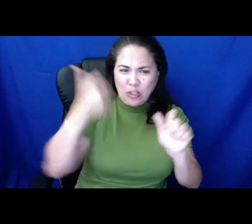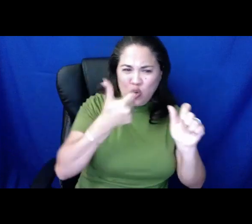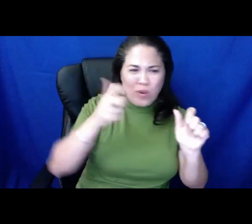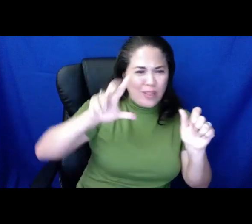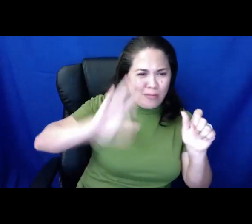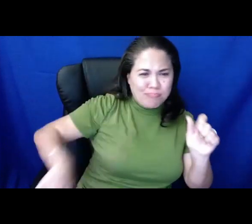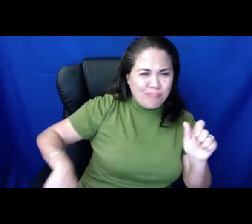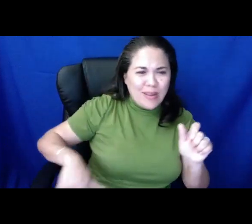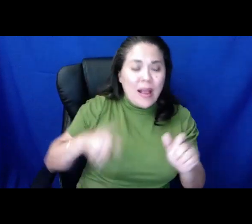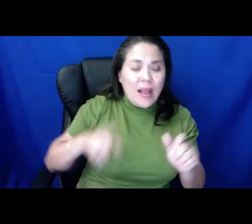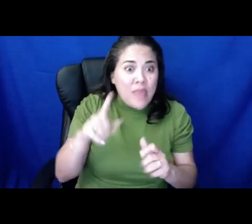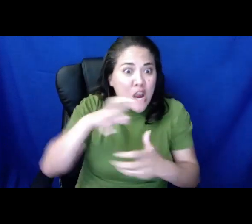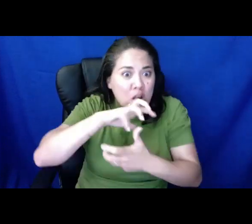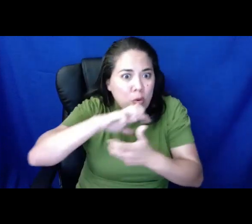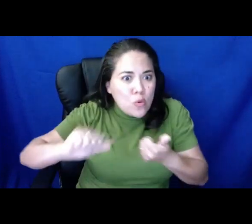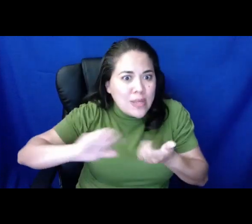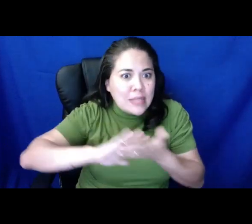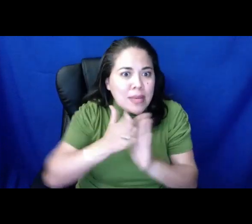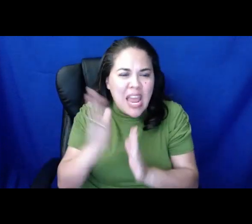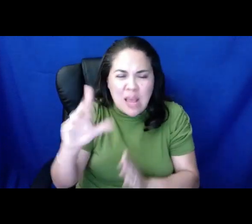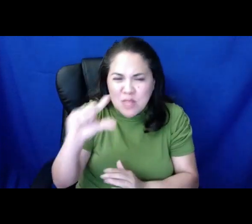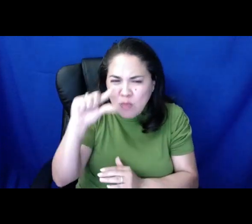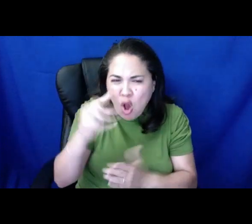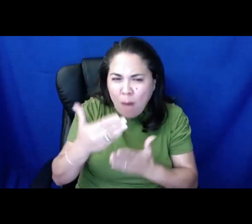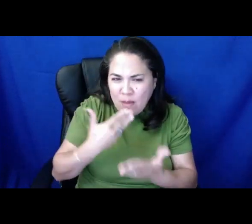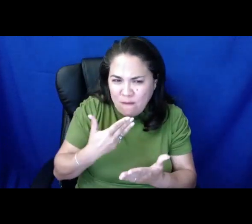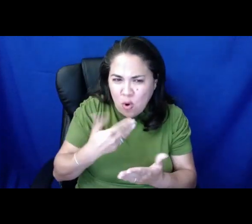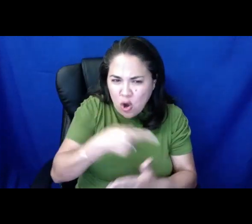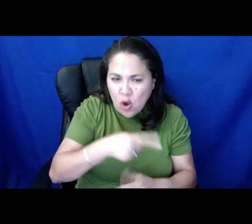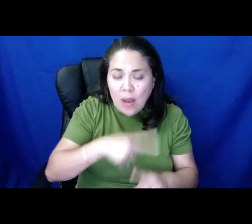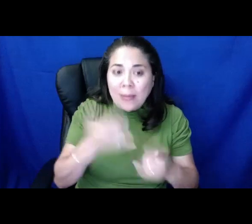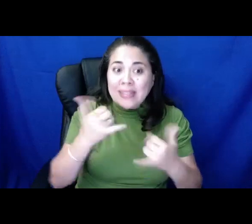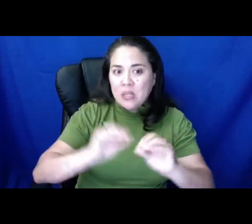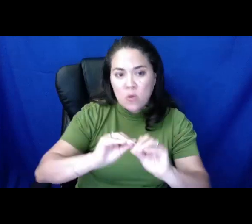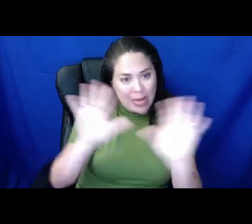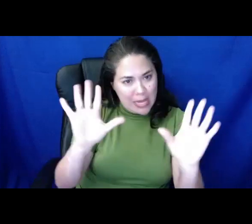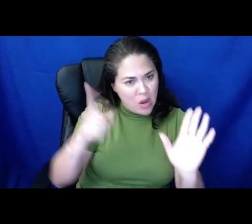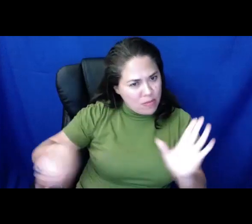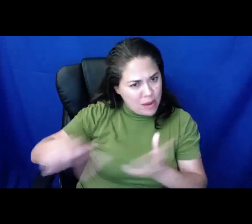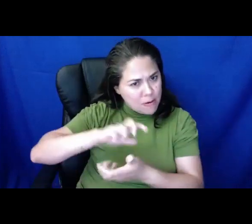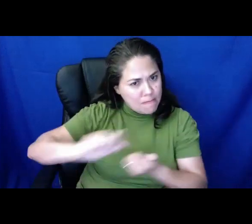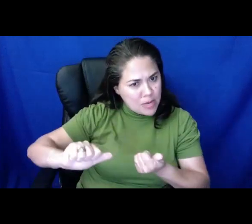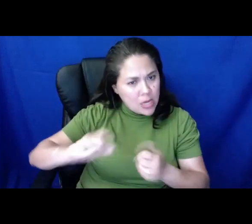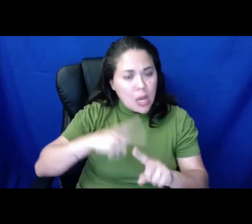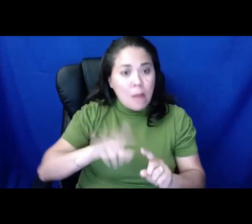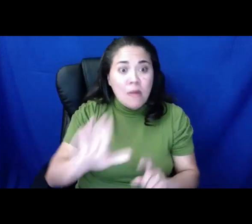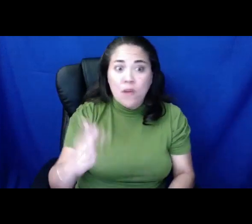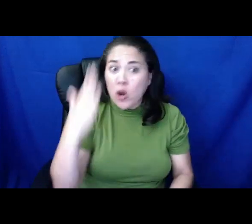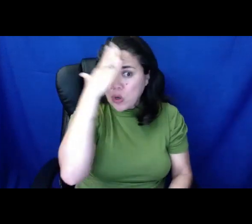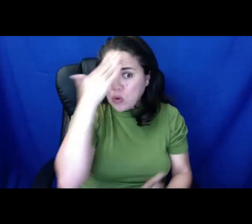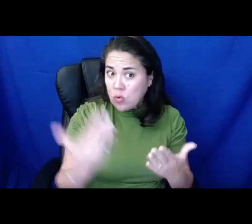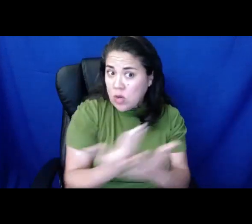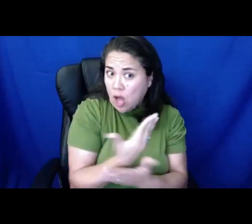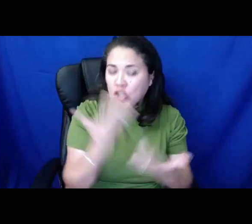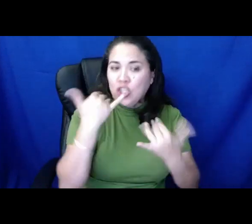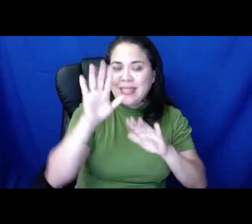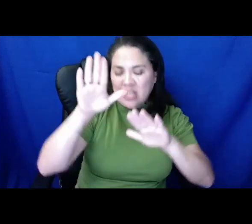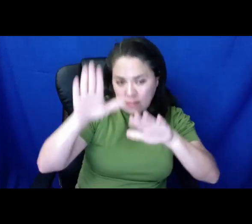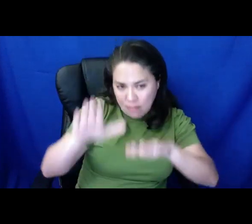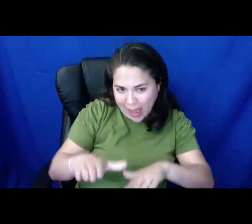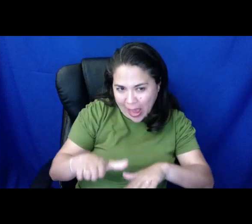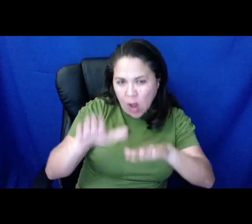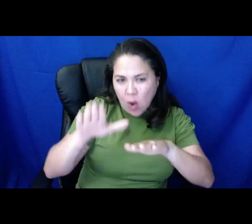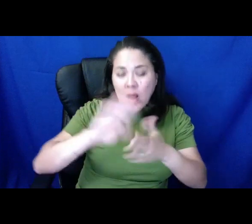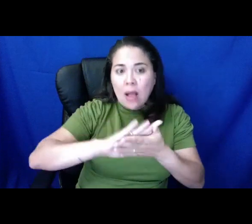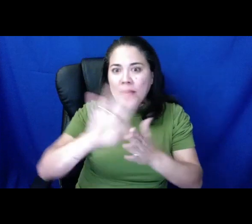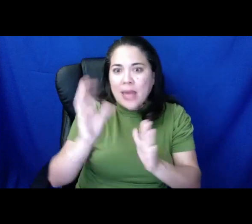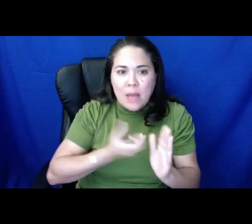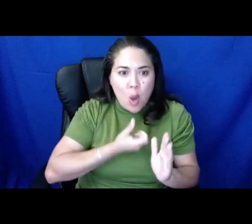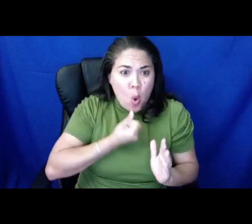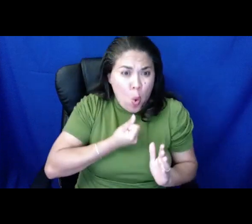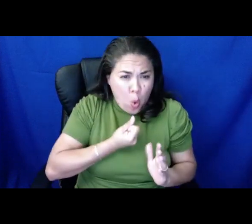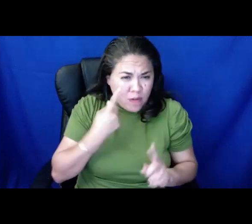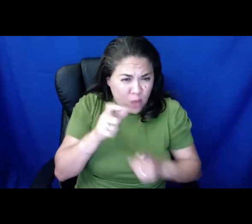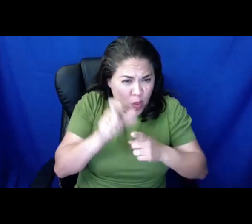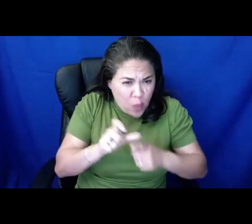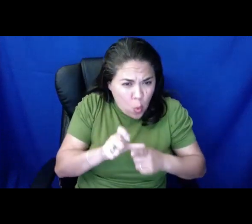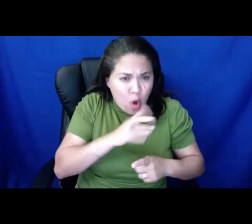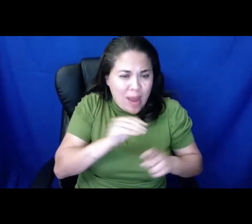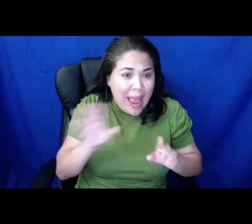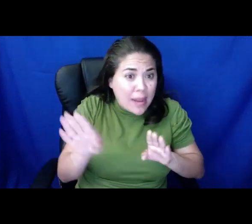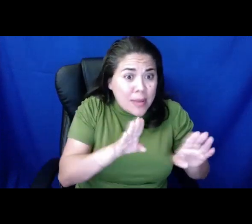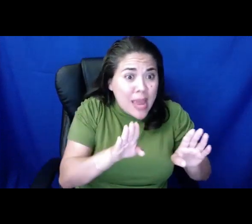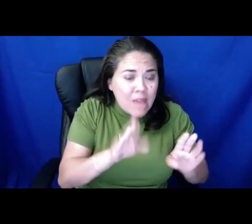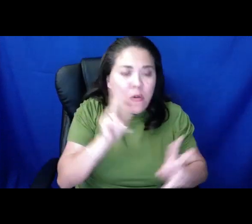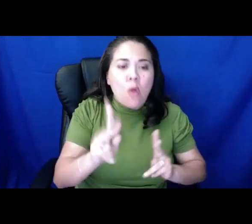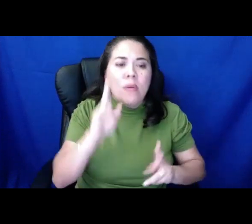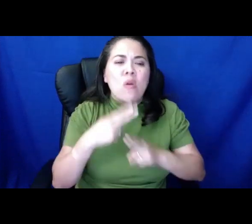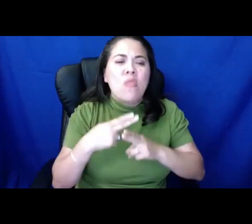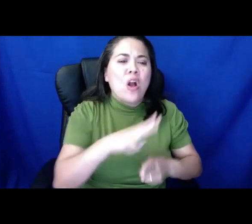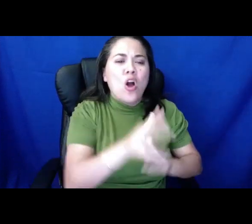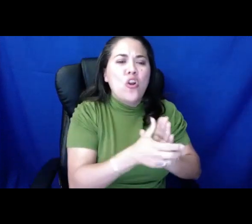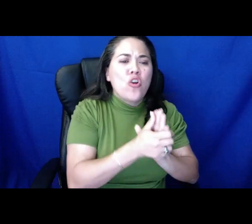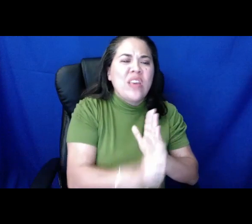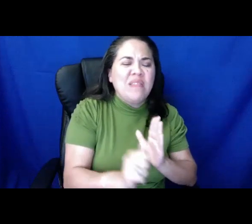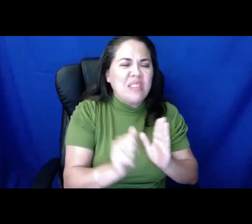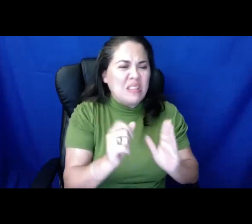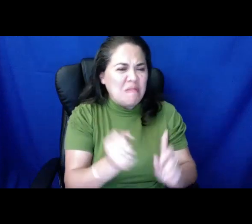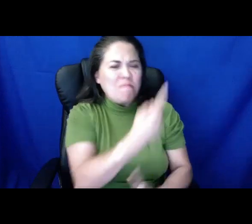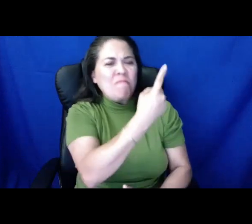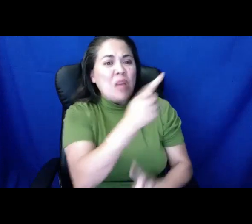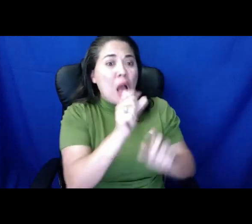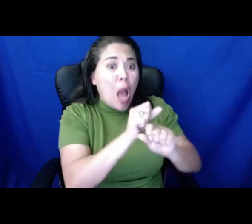Leslie McIntosh: There cool T became small before her yet held its clarity, but despite her new knowledge, she bowed or the same became so for the word and deed of those who called her gift anomaly a blessing on her kind.